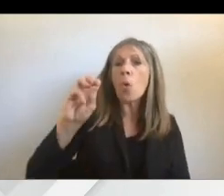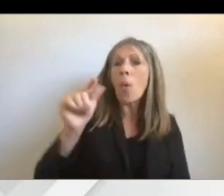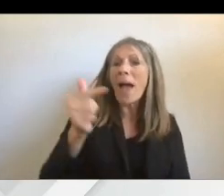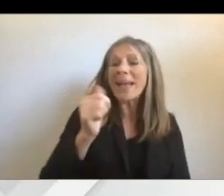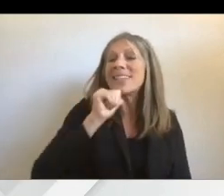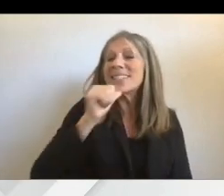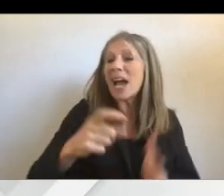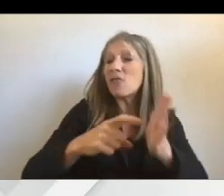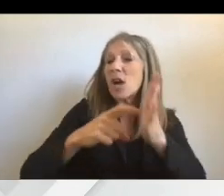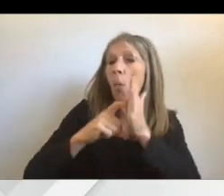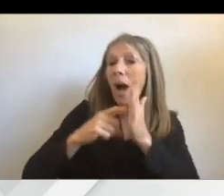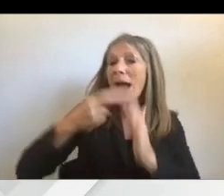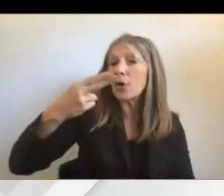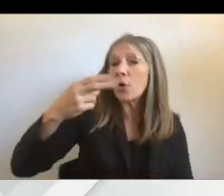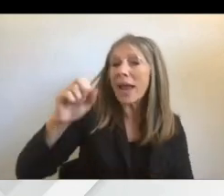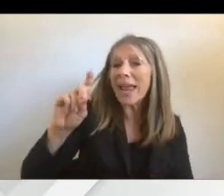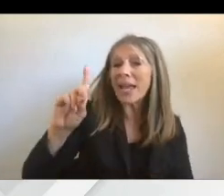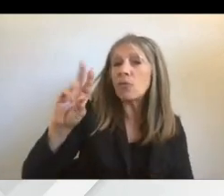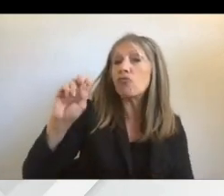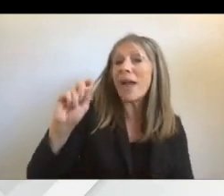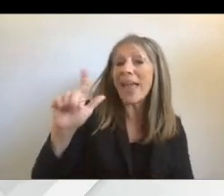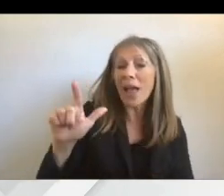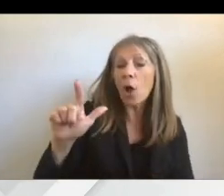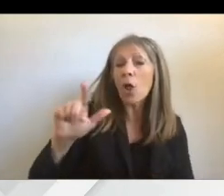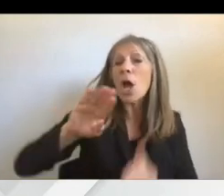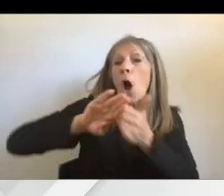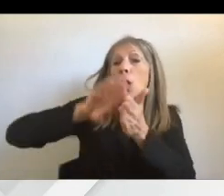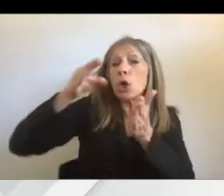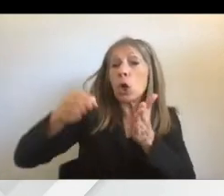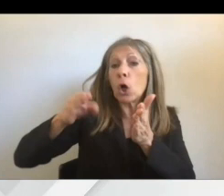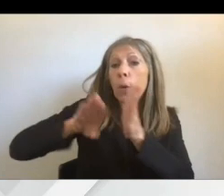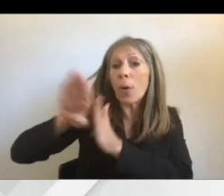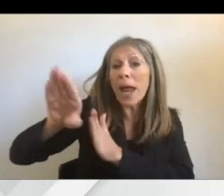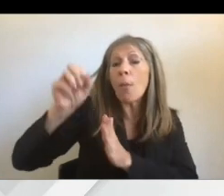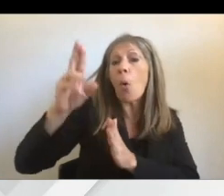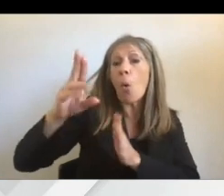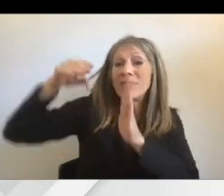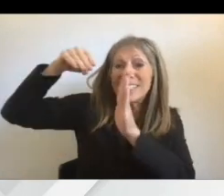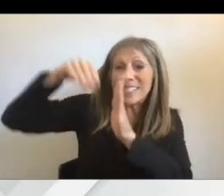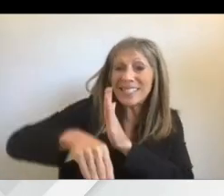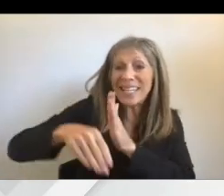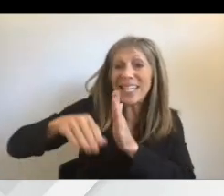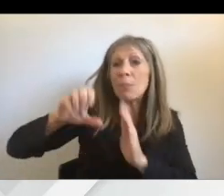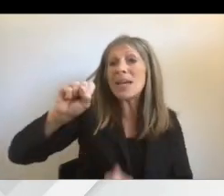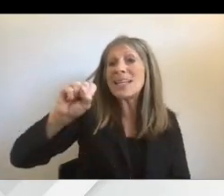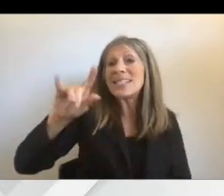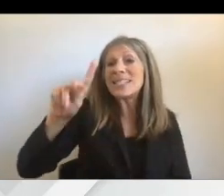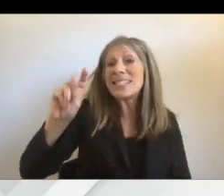curb ramps or along steep sidewalk that is following the grade of the adjacent roadway.